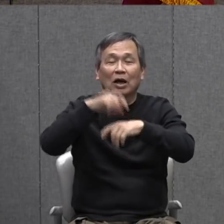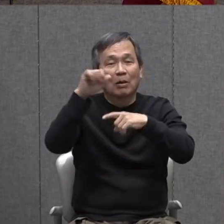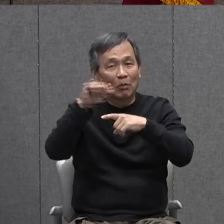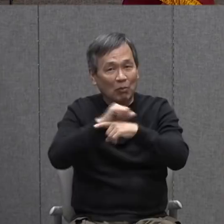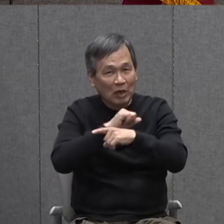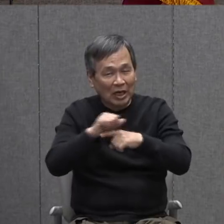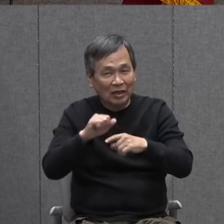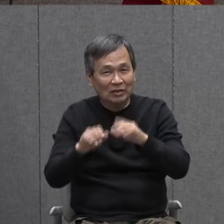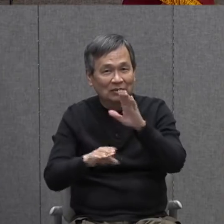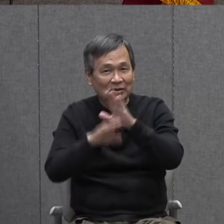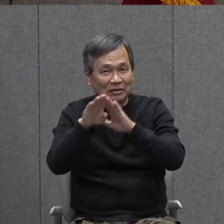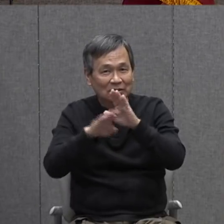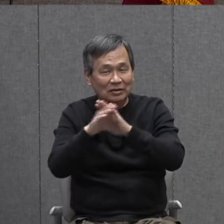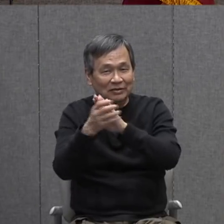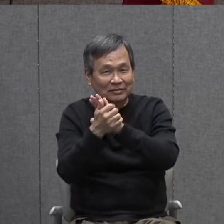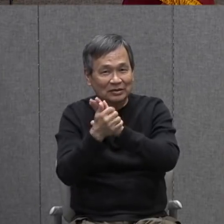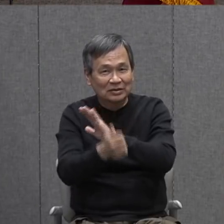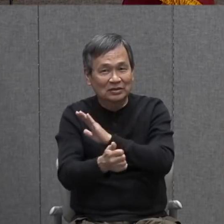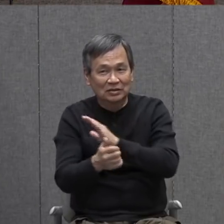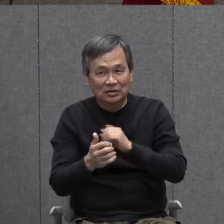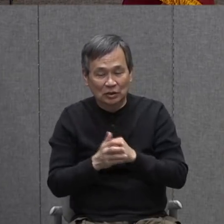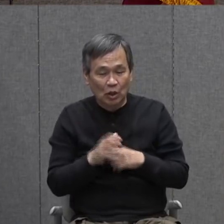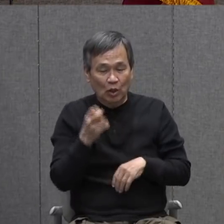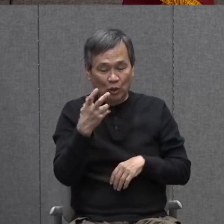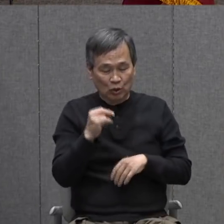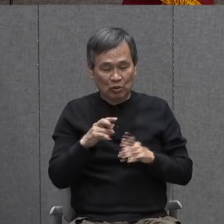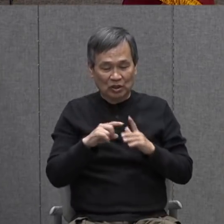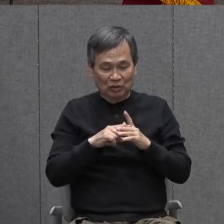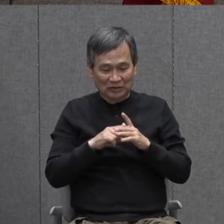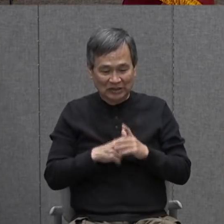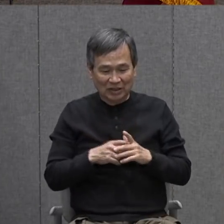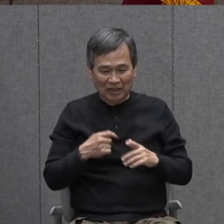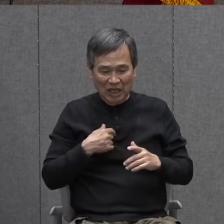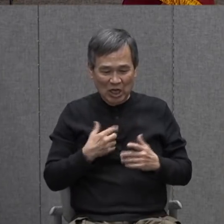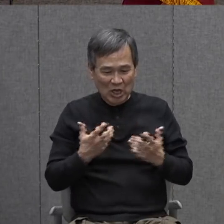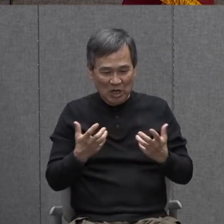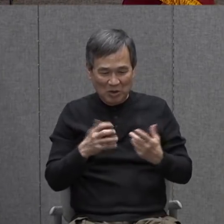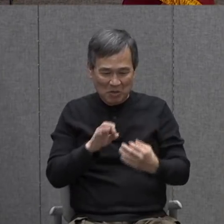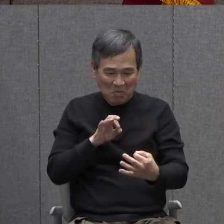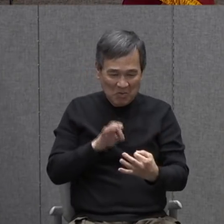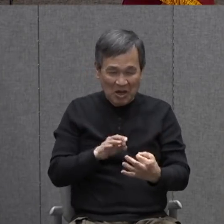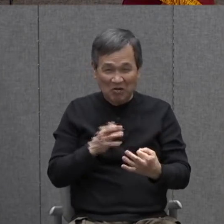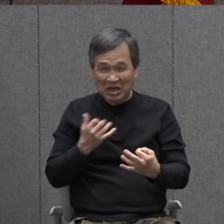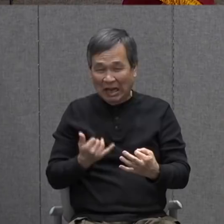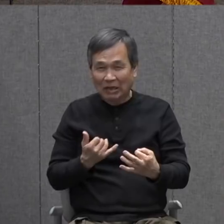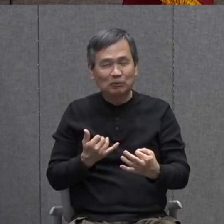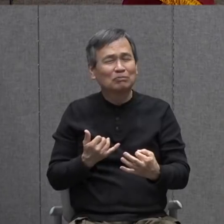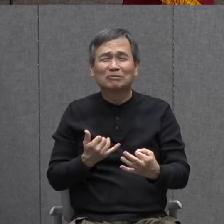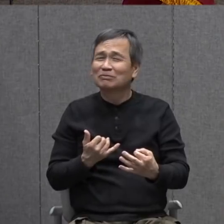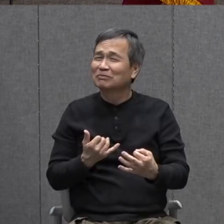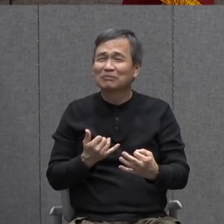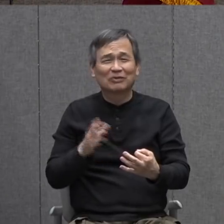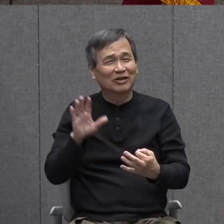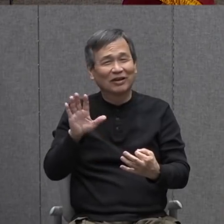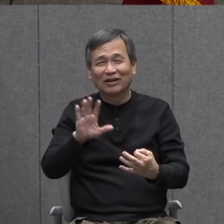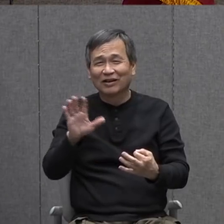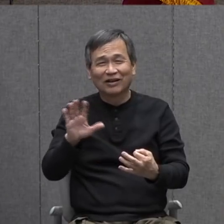we're not as forgiving with ourselves as we should be. We feel like it has to be perfect. We feel like we're making mistakes and we're not.